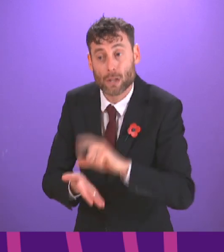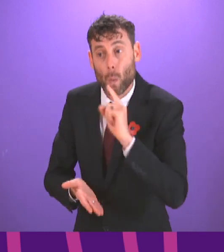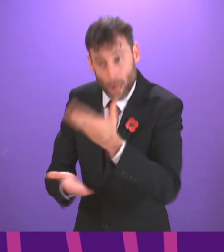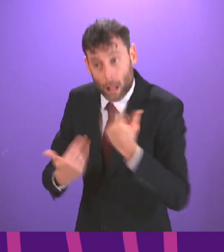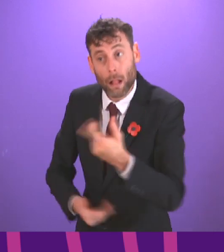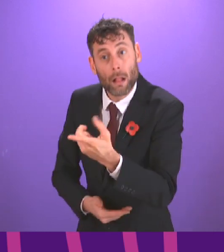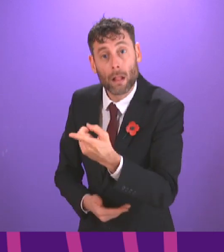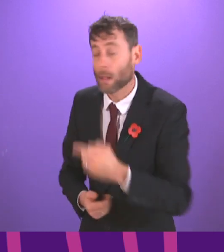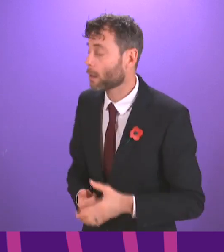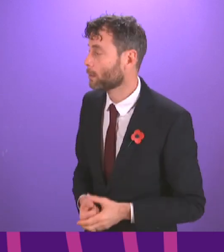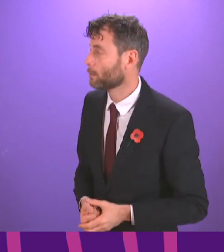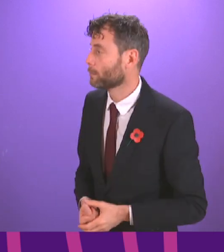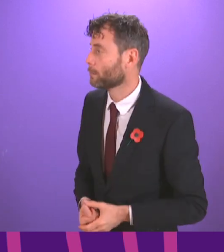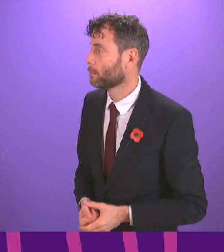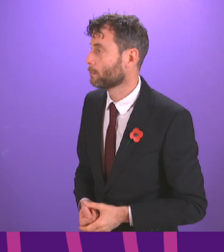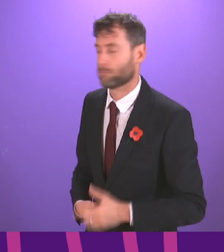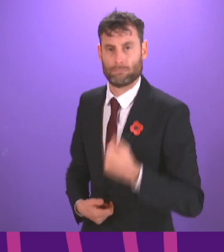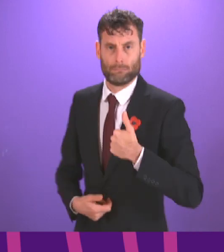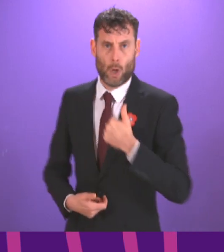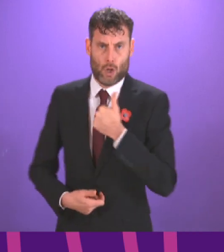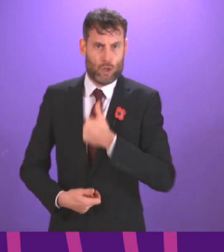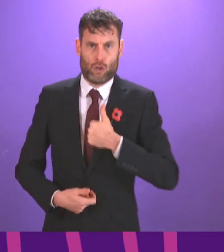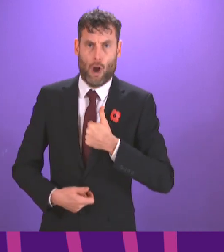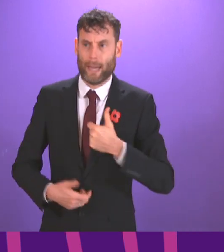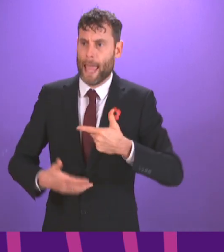The First Minister (Nicola Sturgeon): I am sorry for any error that I have made